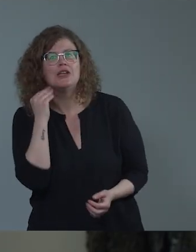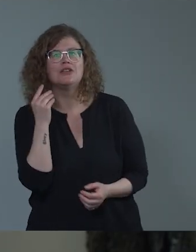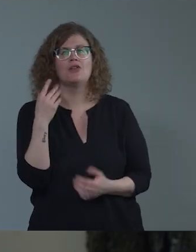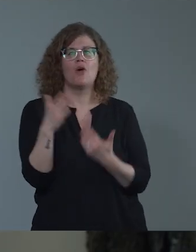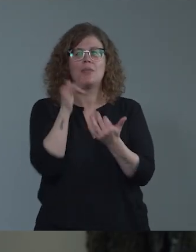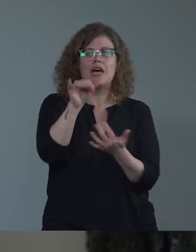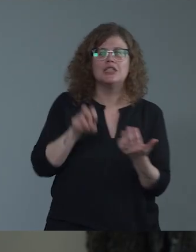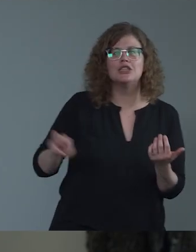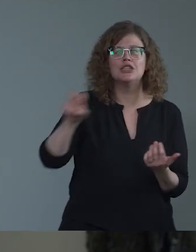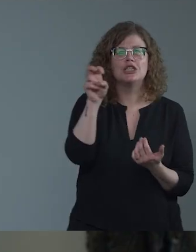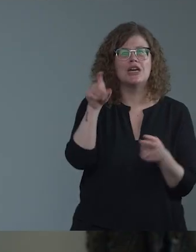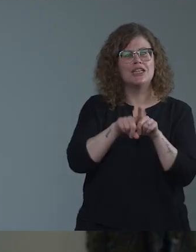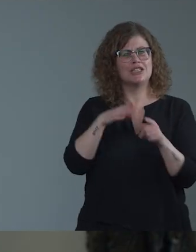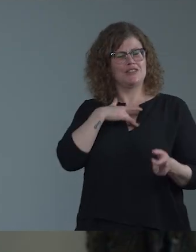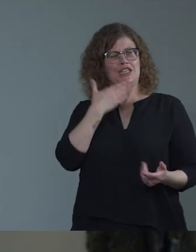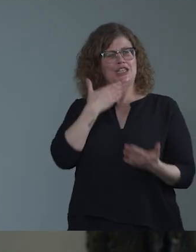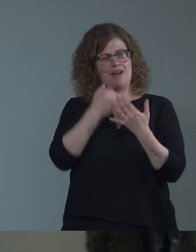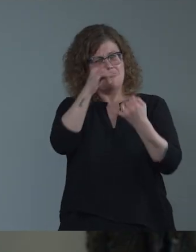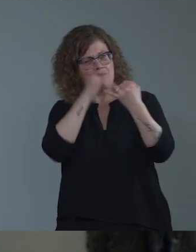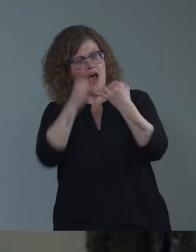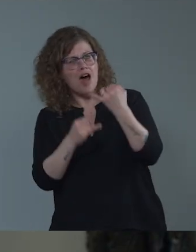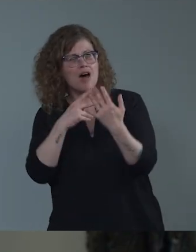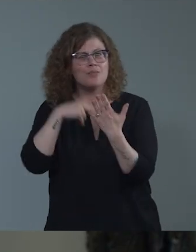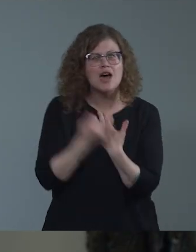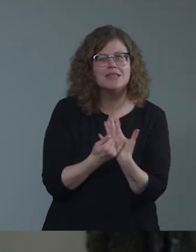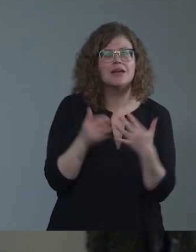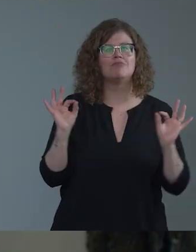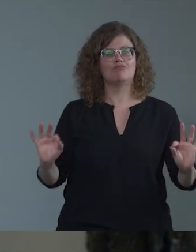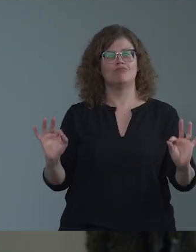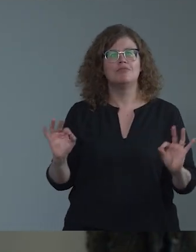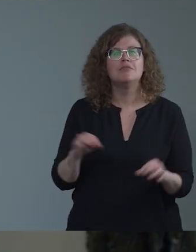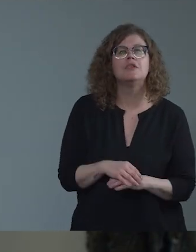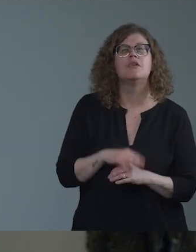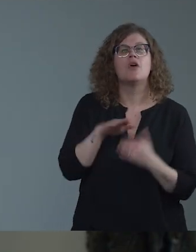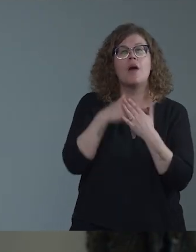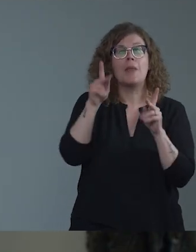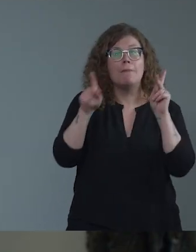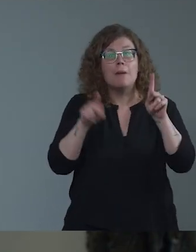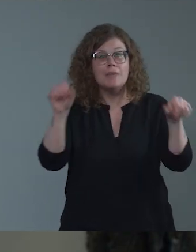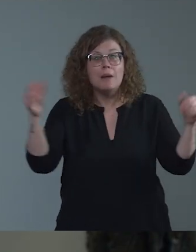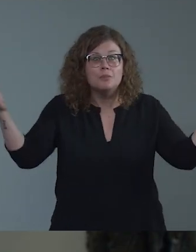you know, working with materials that are durable and, getting site permissions and all of that headache.